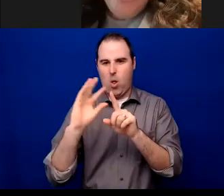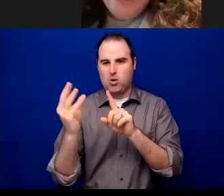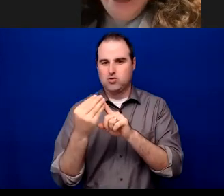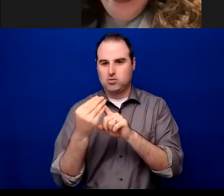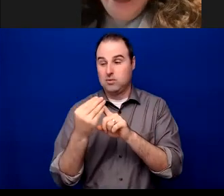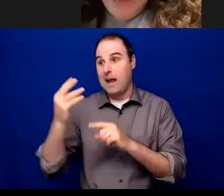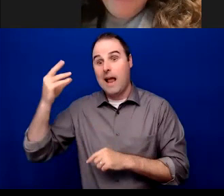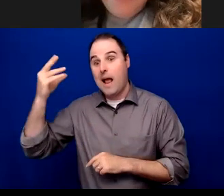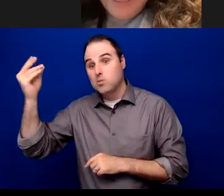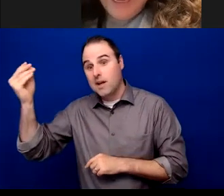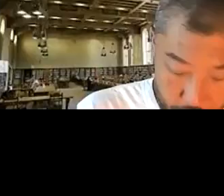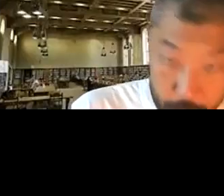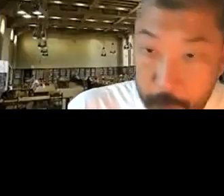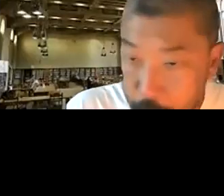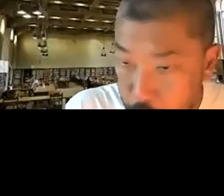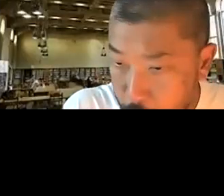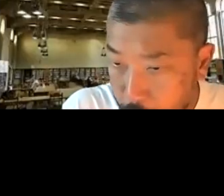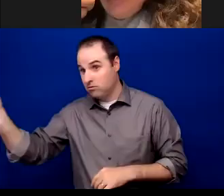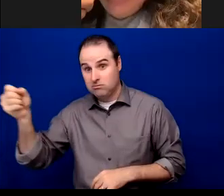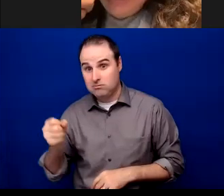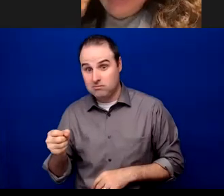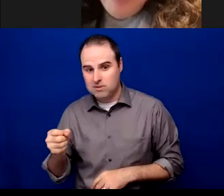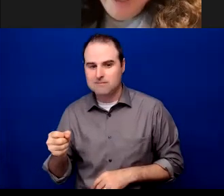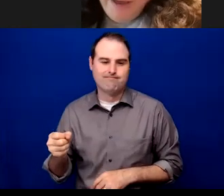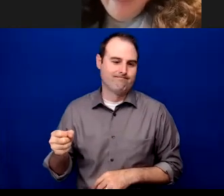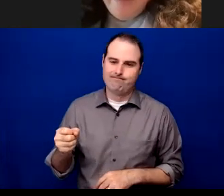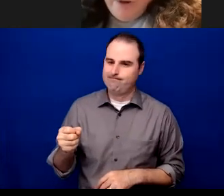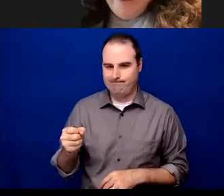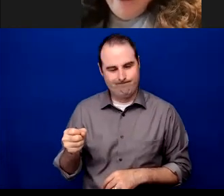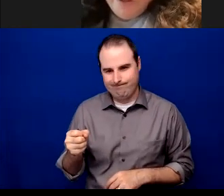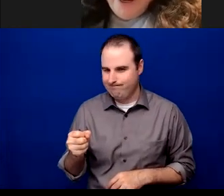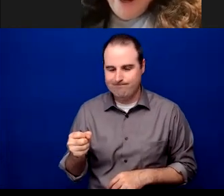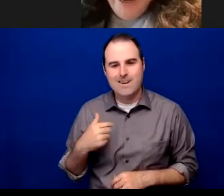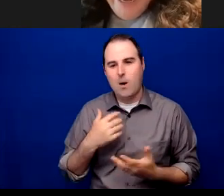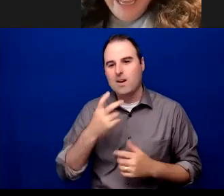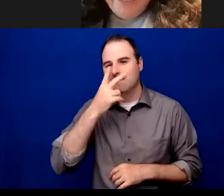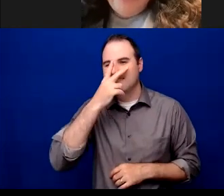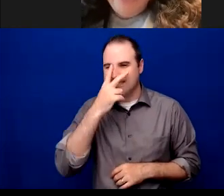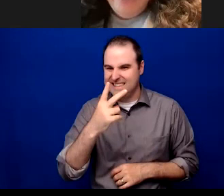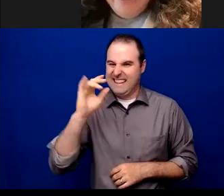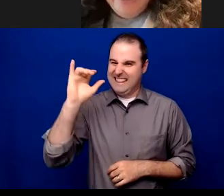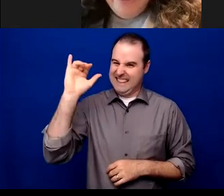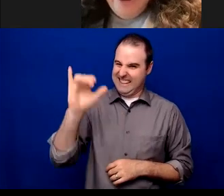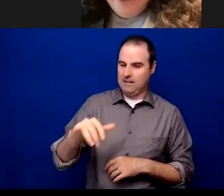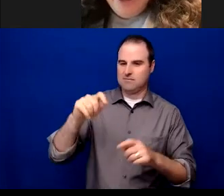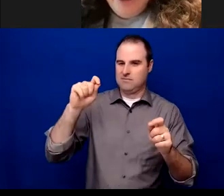that will that will be like a mission of mine. I want to see this become part of the larger yes, the larger